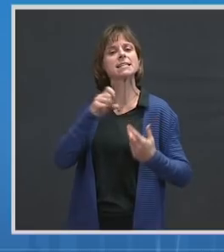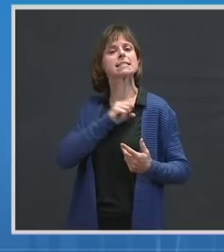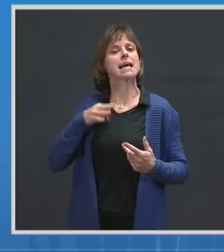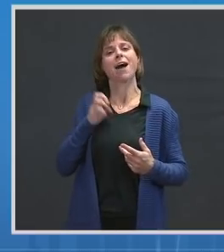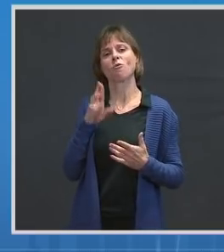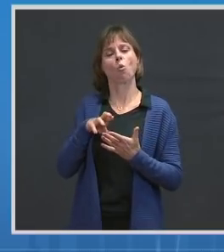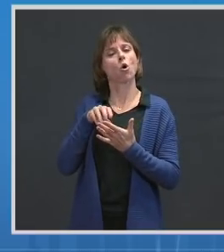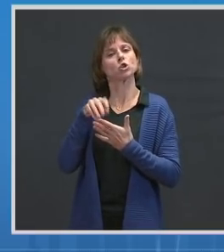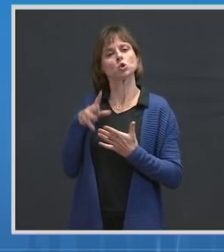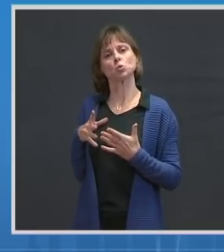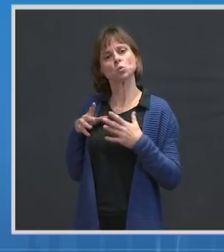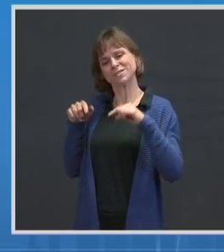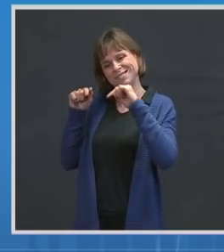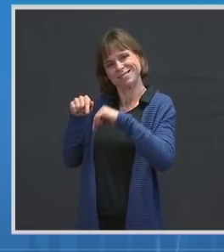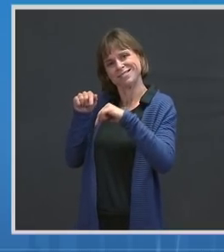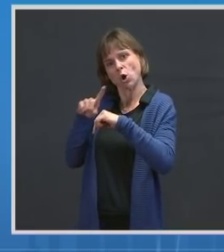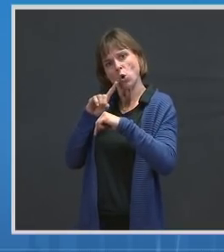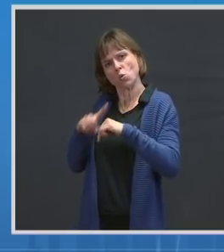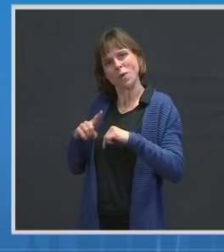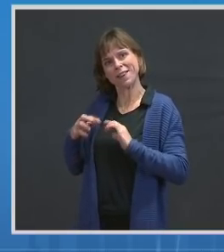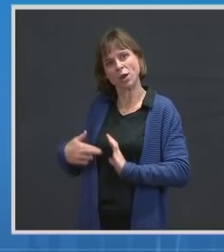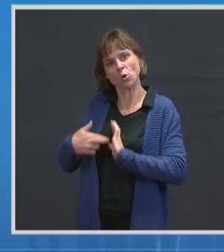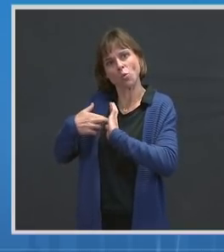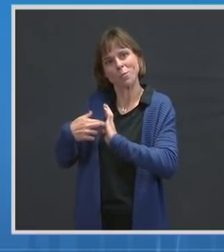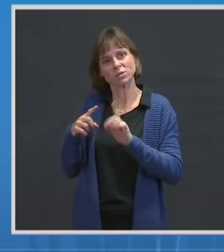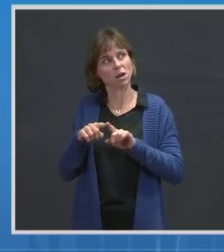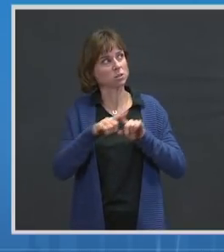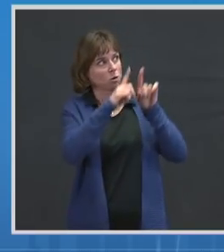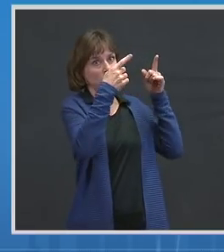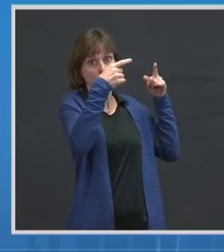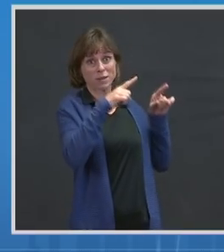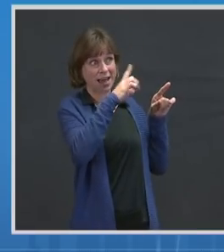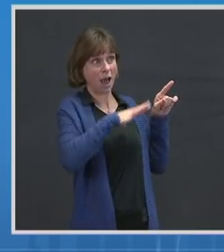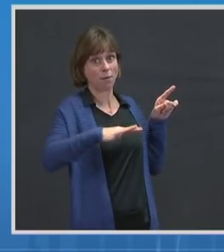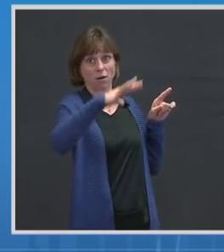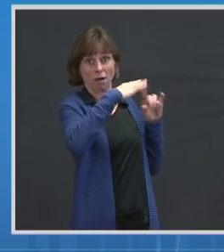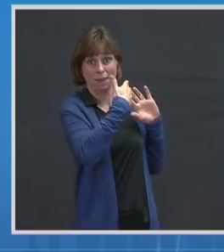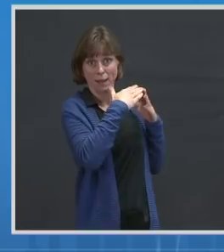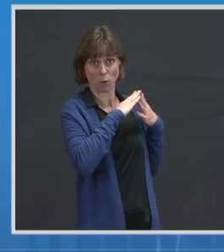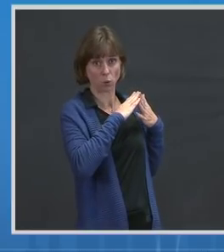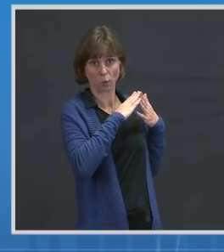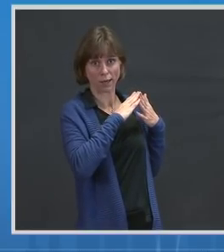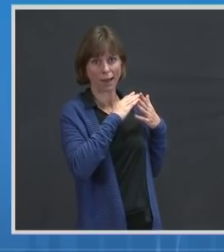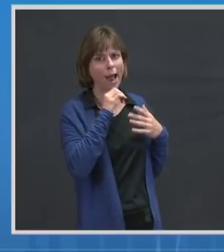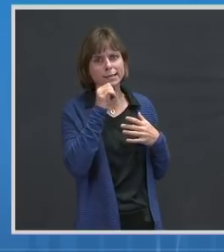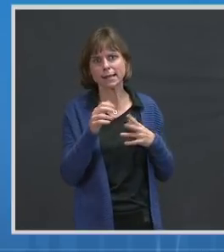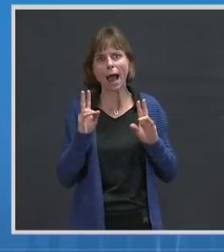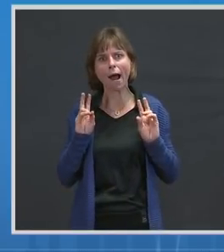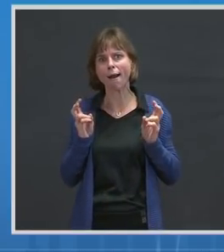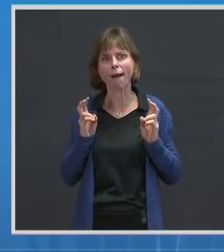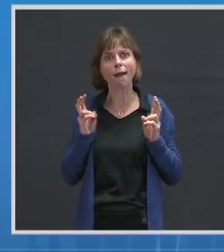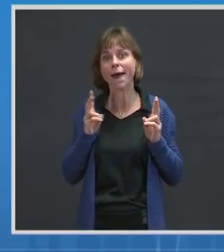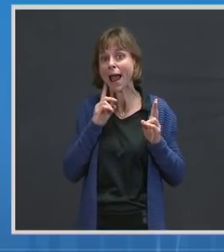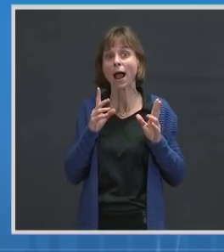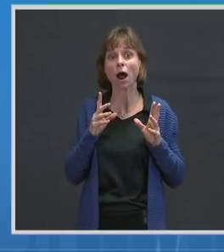not a very special situation of a particular super-spreading type of a situation in a school.